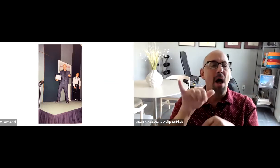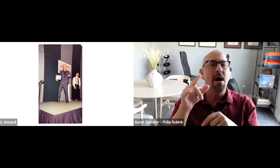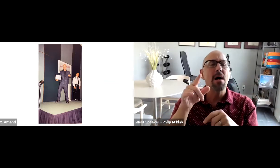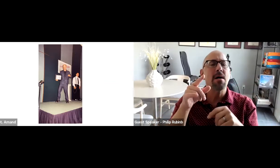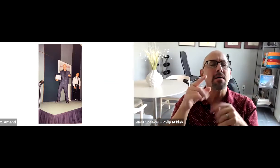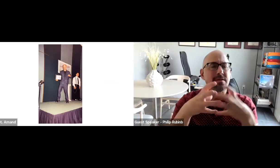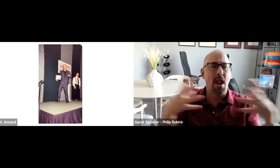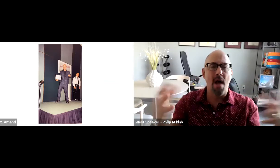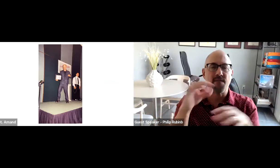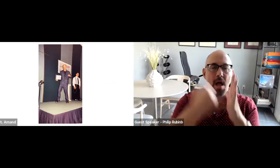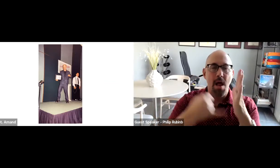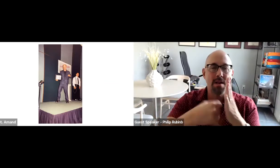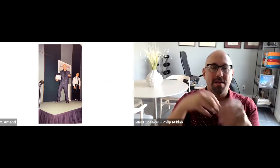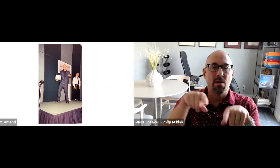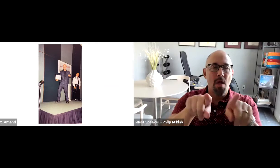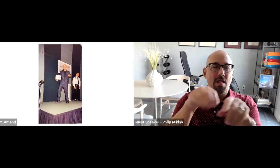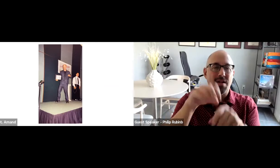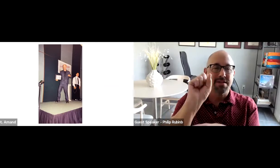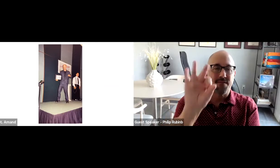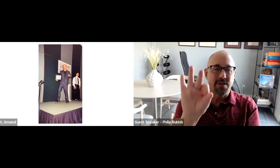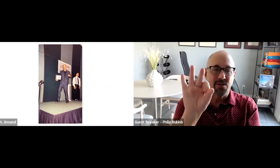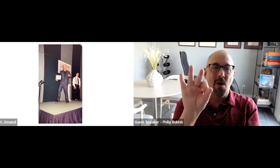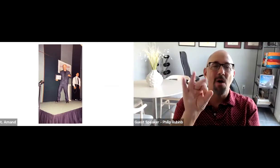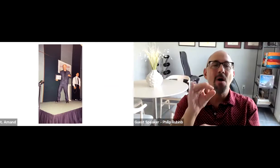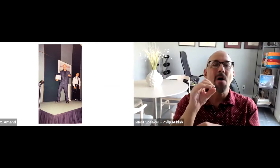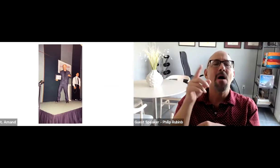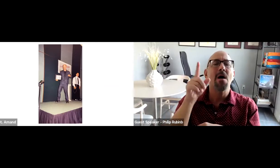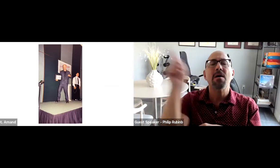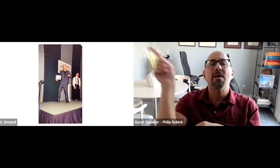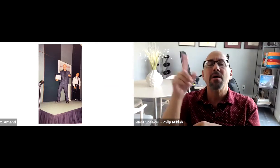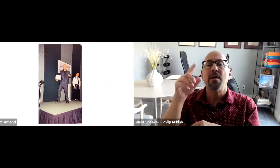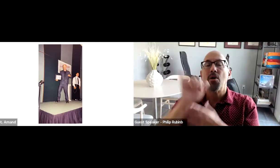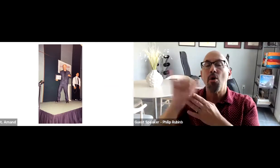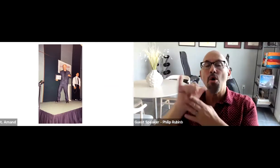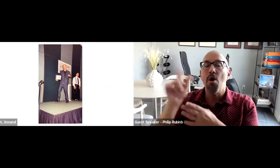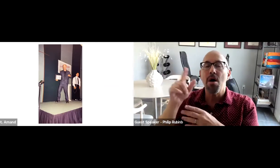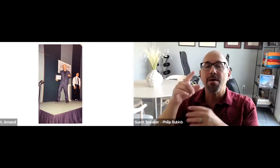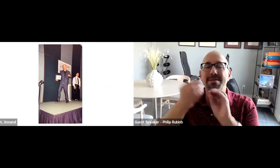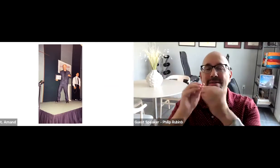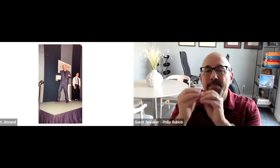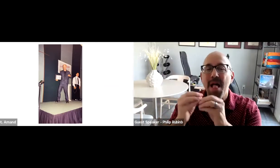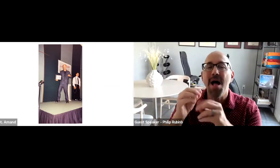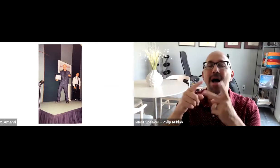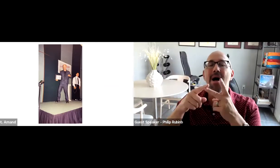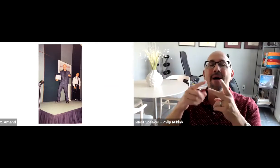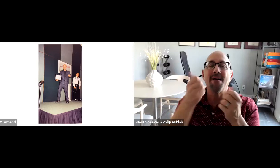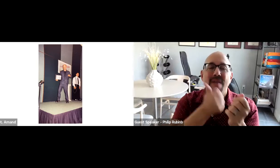I'm going to go ahead, but... he did a lot of artwork while he was there in San Francisco.